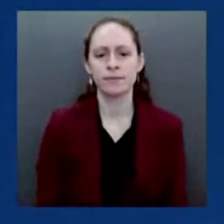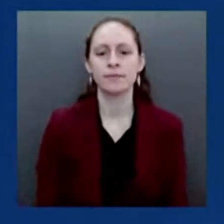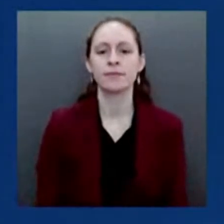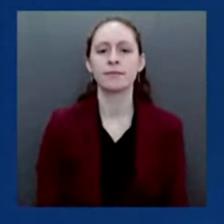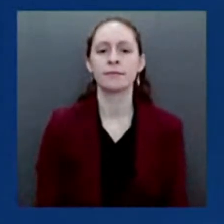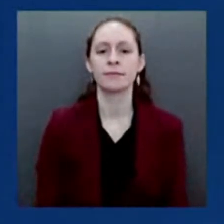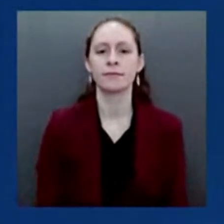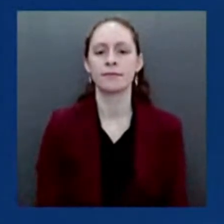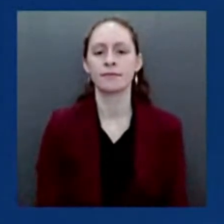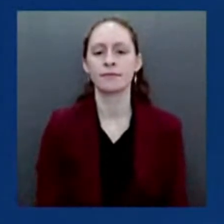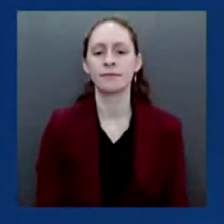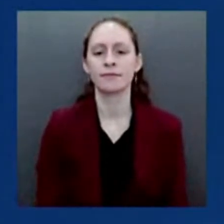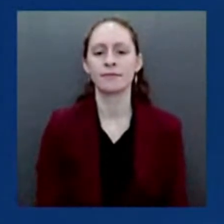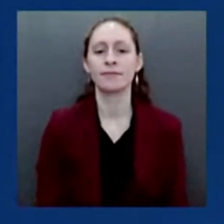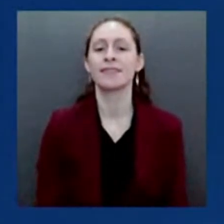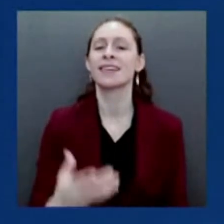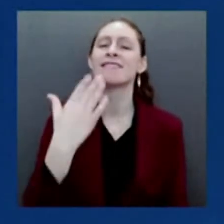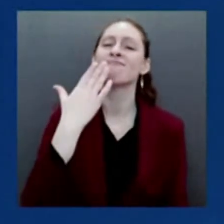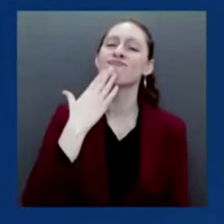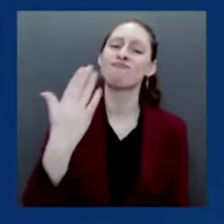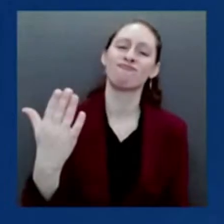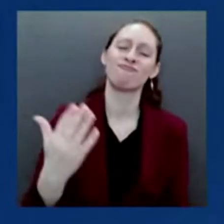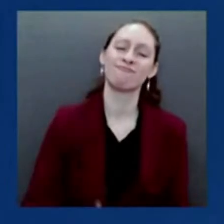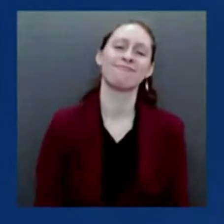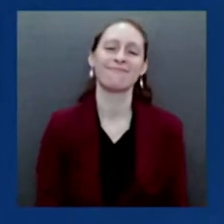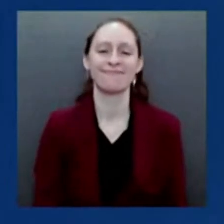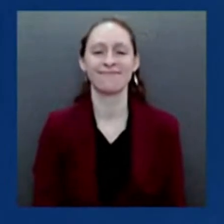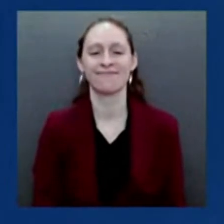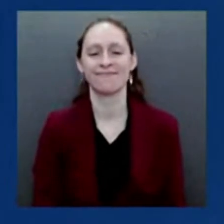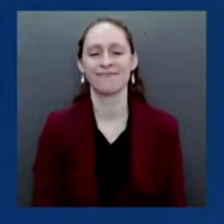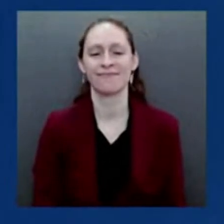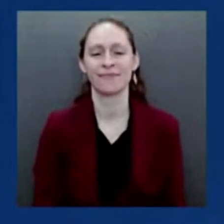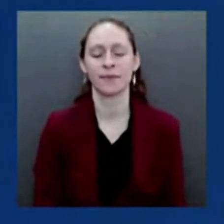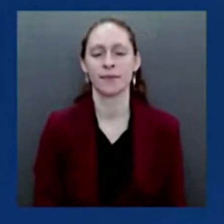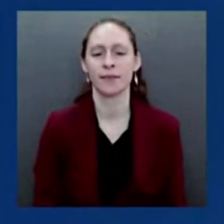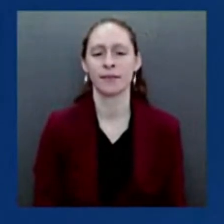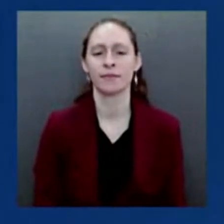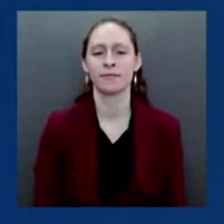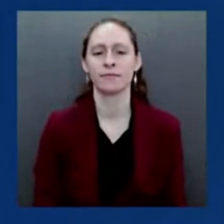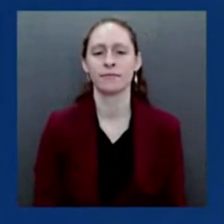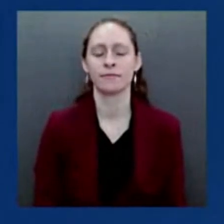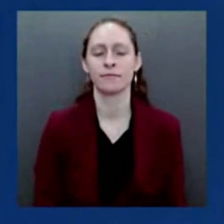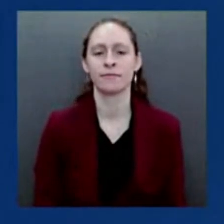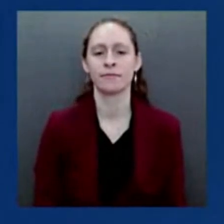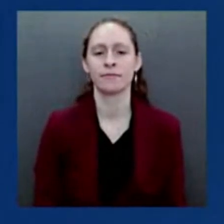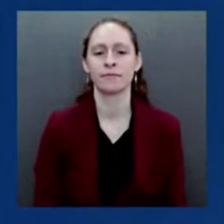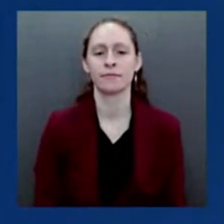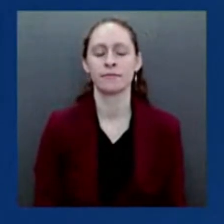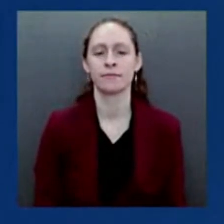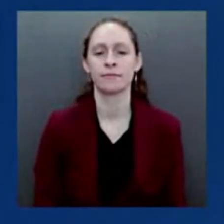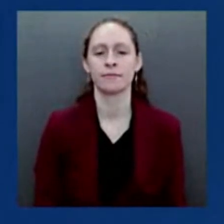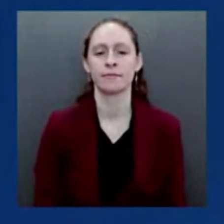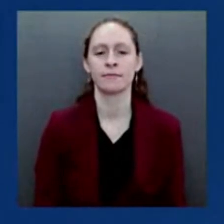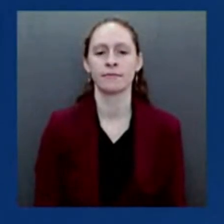THINGS BACK OVER TO YOU, JEFF.